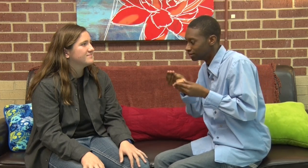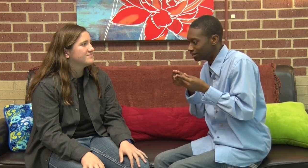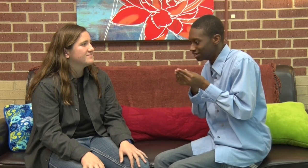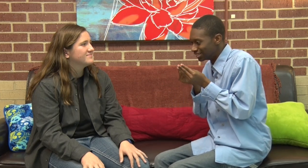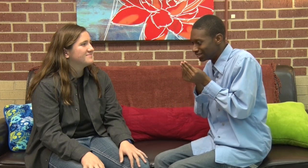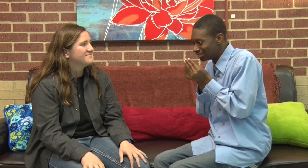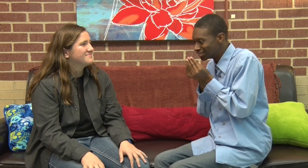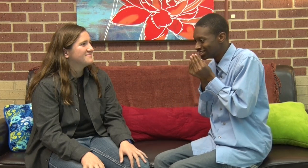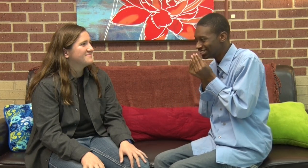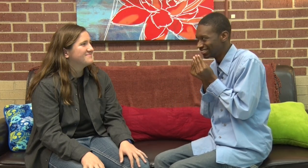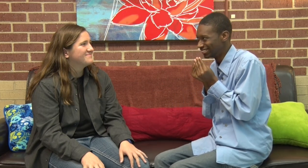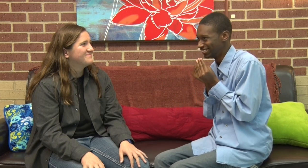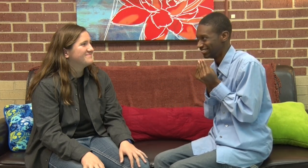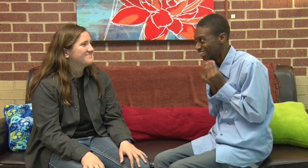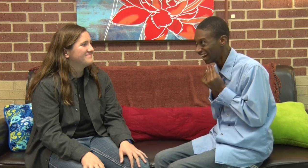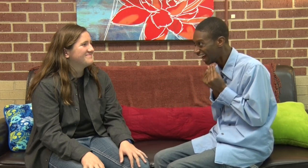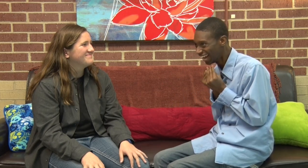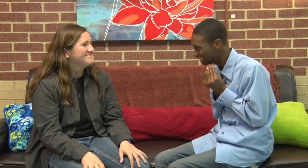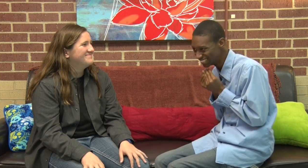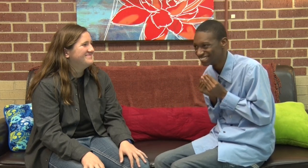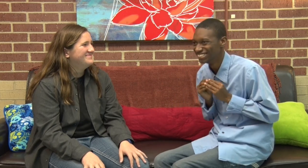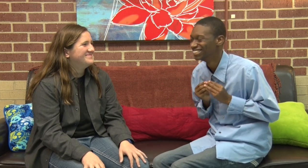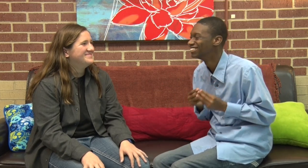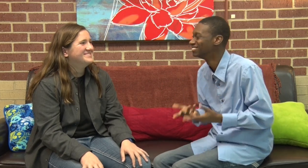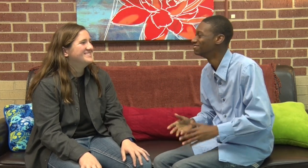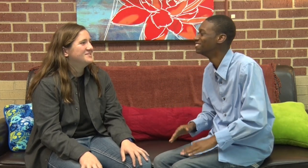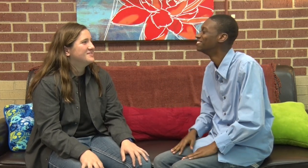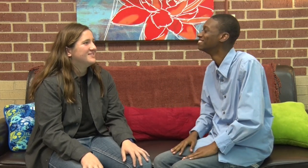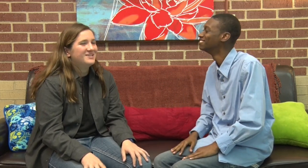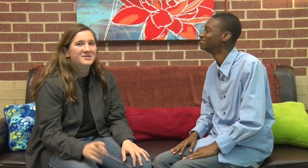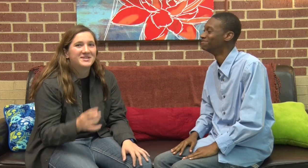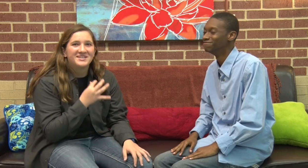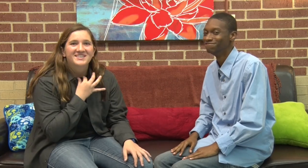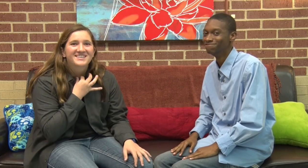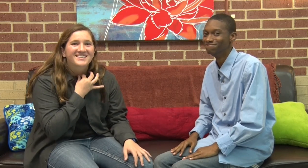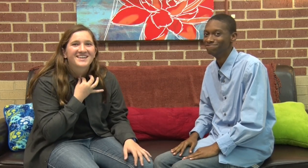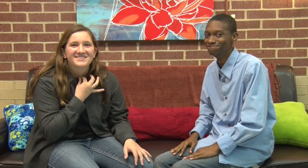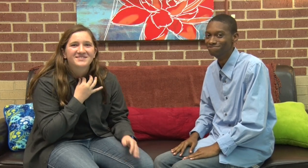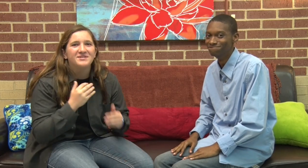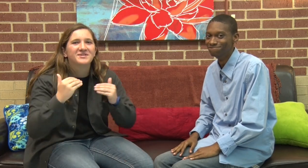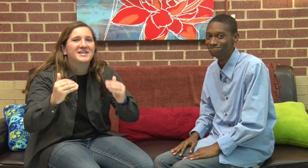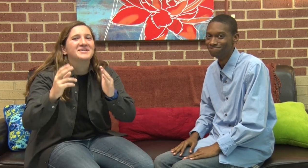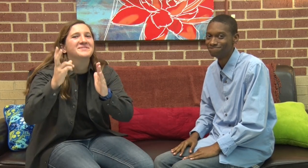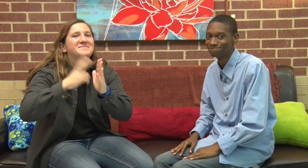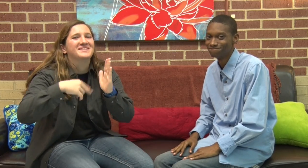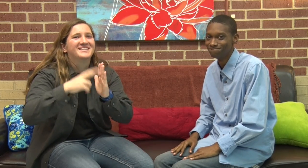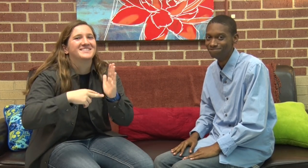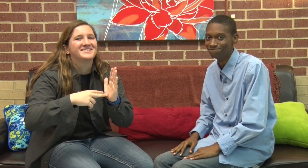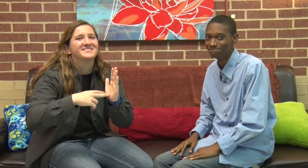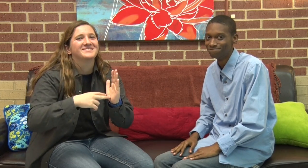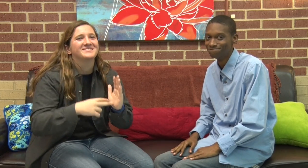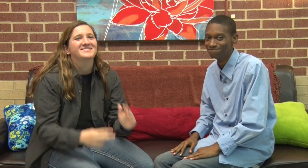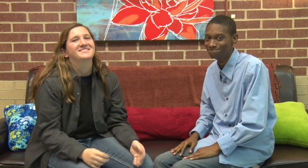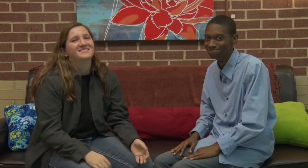The teacher gave him his paper back and he held it in his hands and he was excited. Are you curious? Go ahead and read.